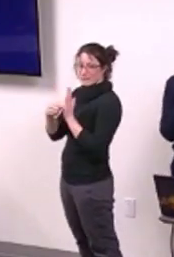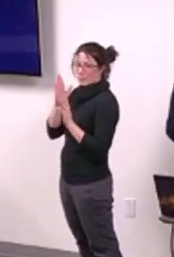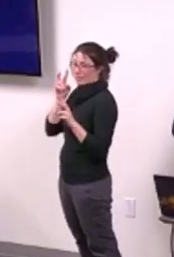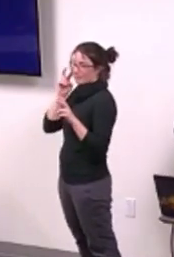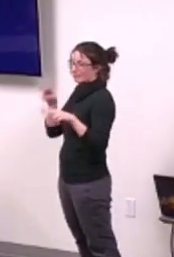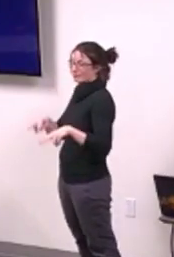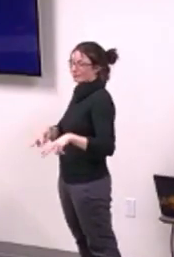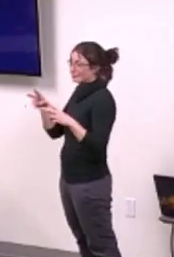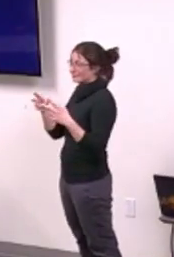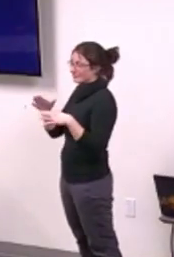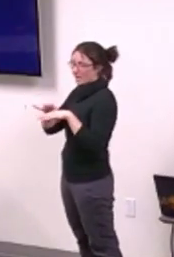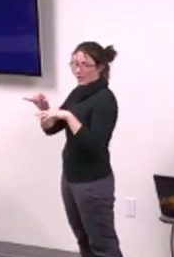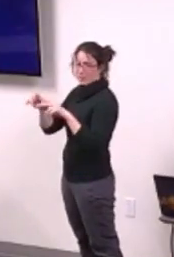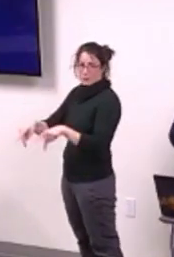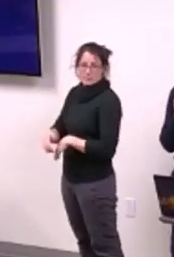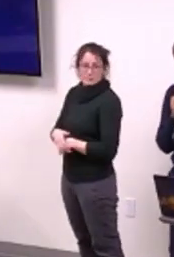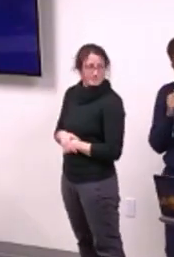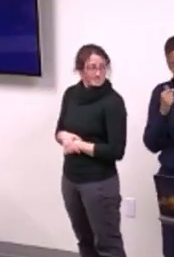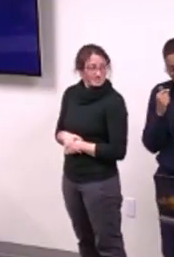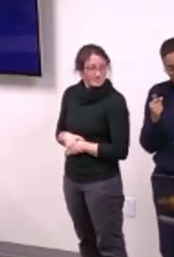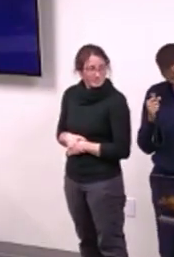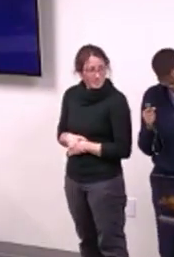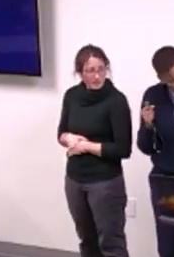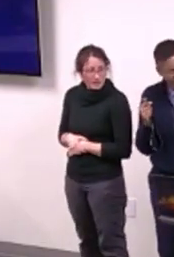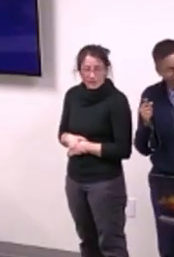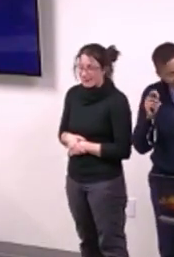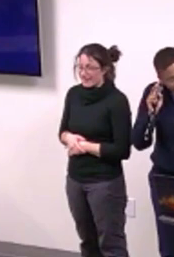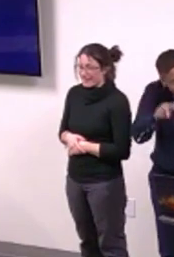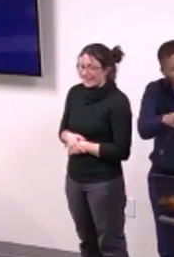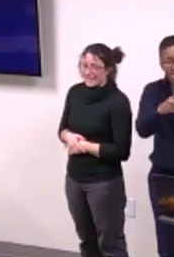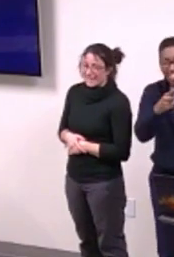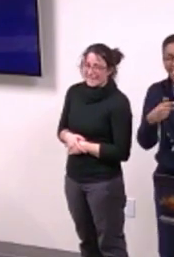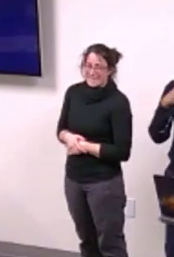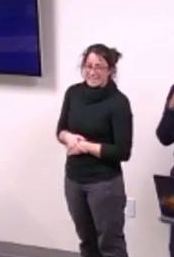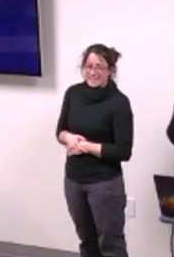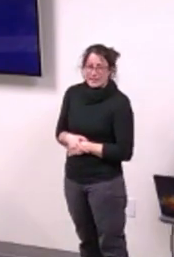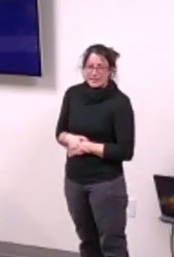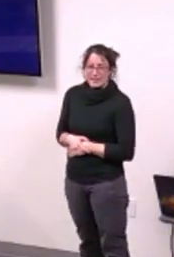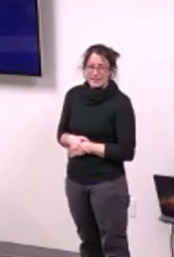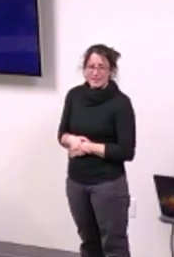There's a lot of, I can't get the words at the moment.